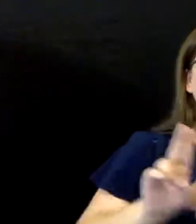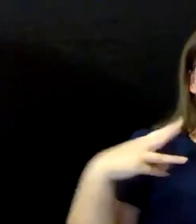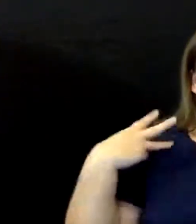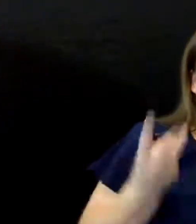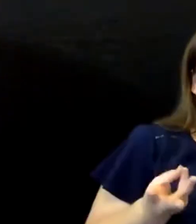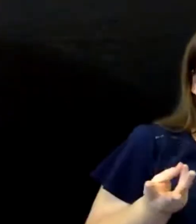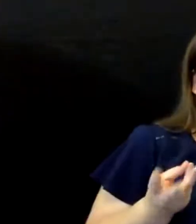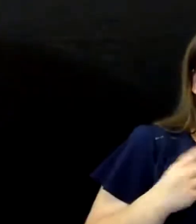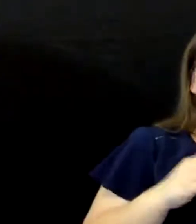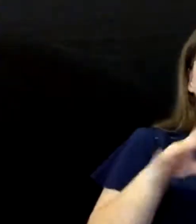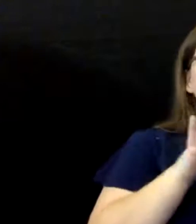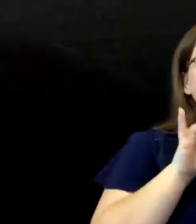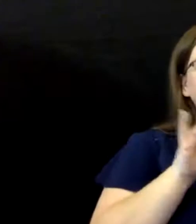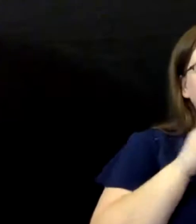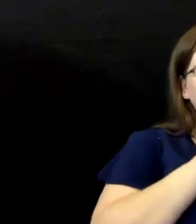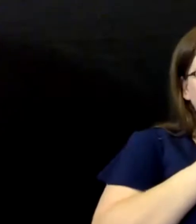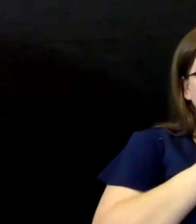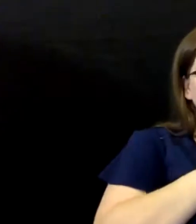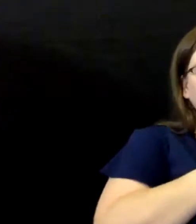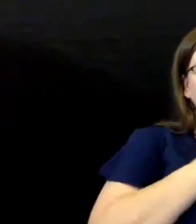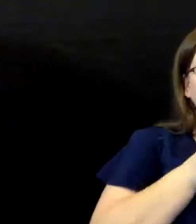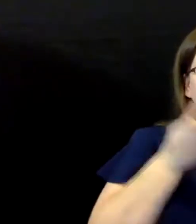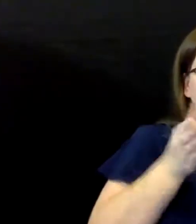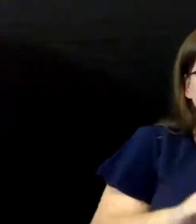Let me tell you a little bit about our other speaker, who is Monica